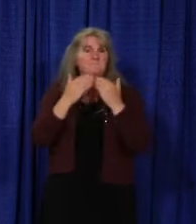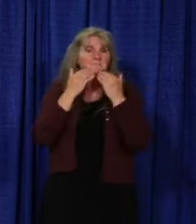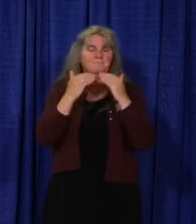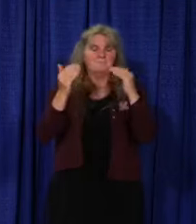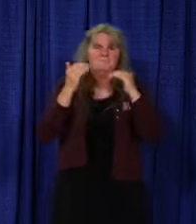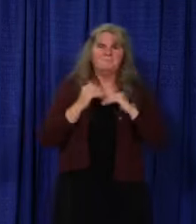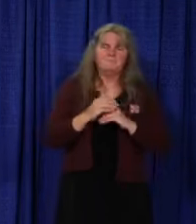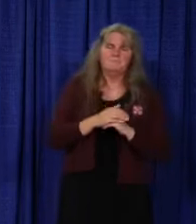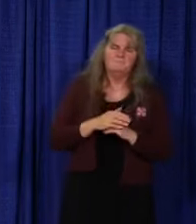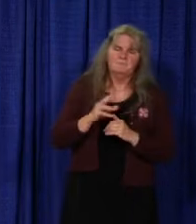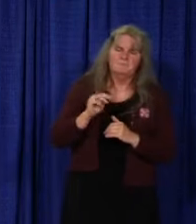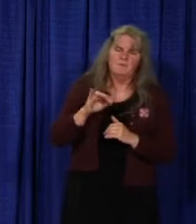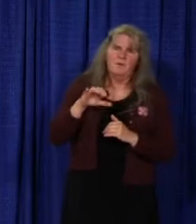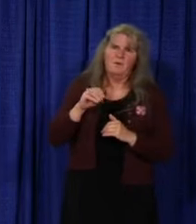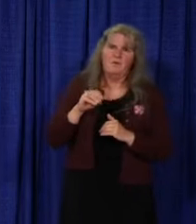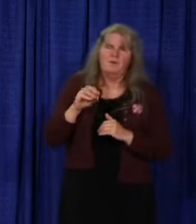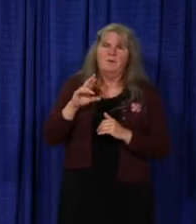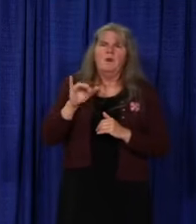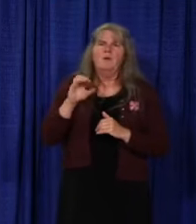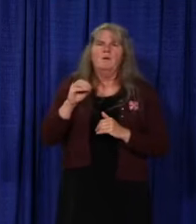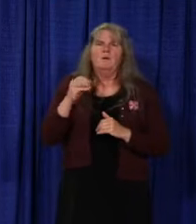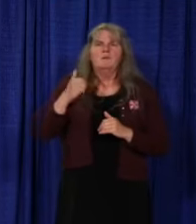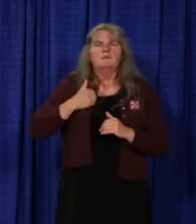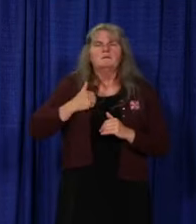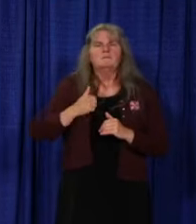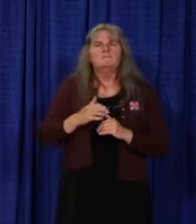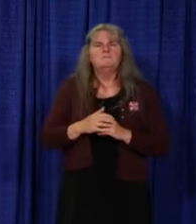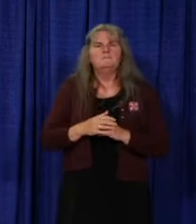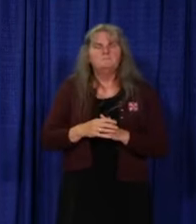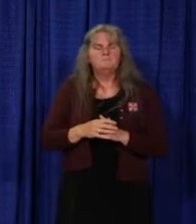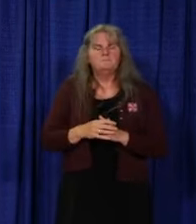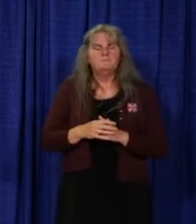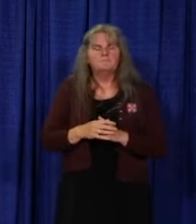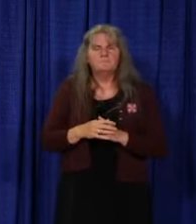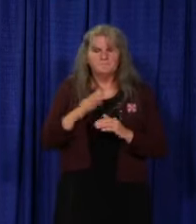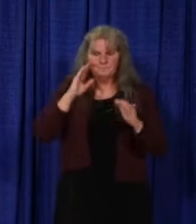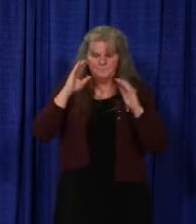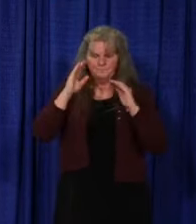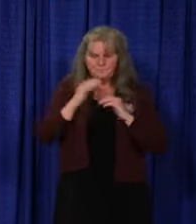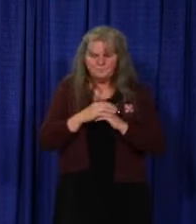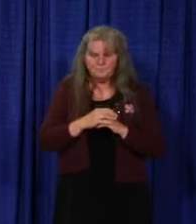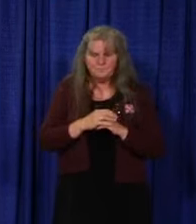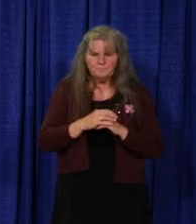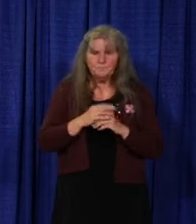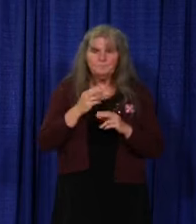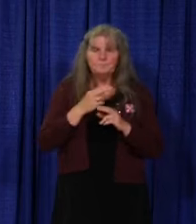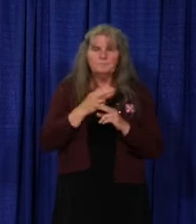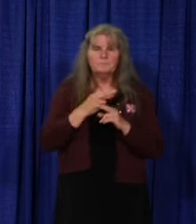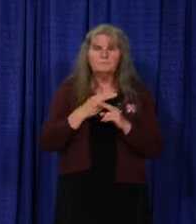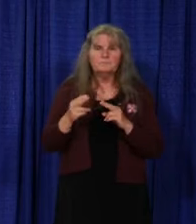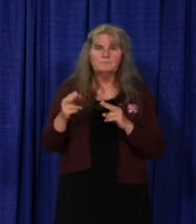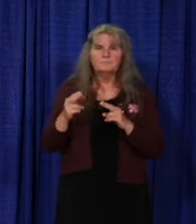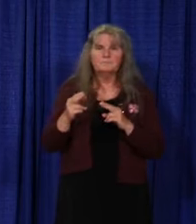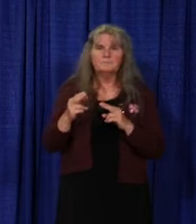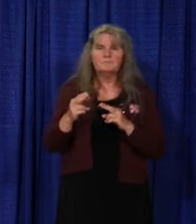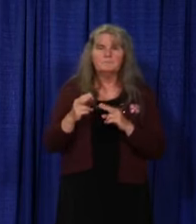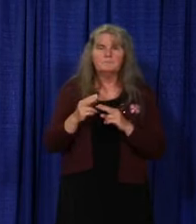Now to Mario, Radio-Canada. Reporter: Hi there. My first question is for French